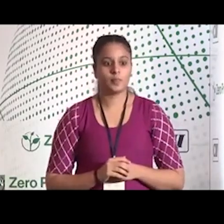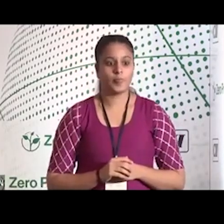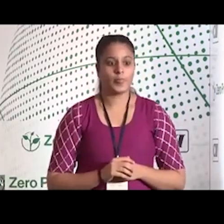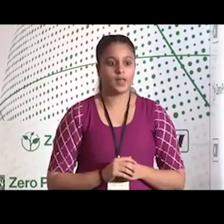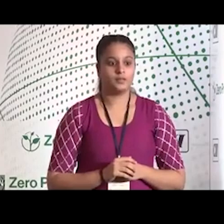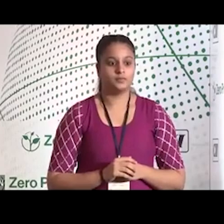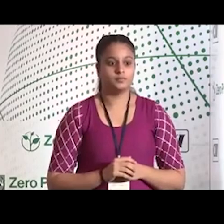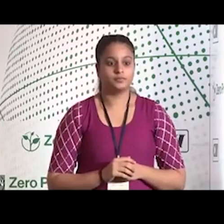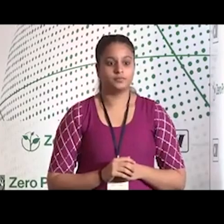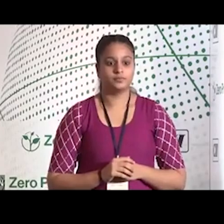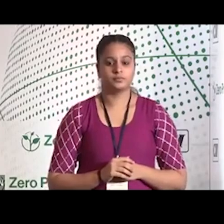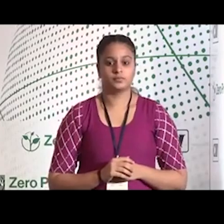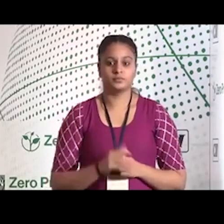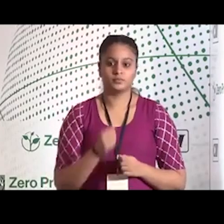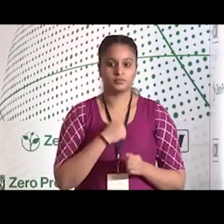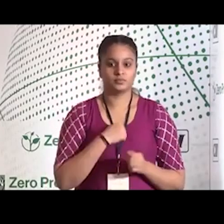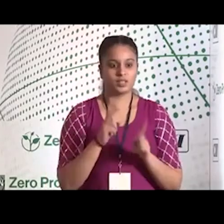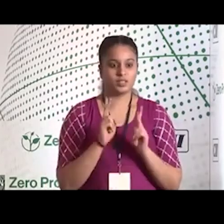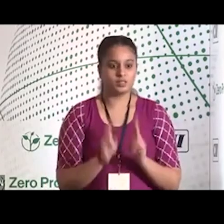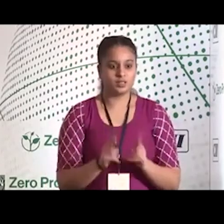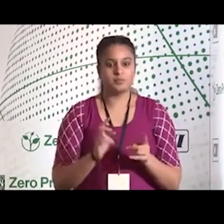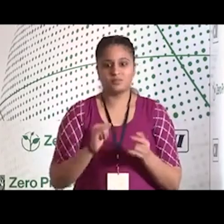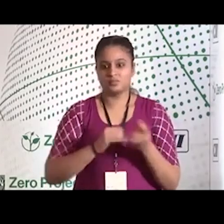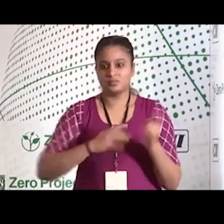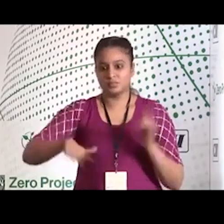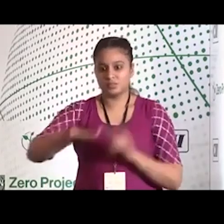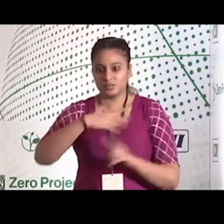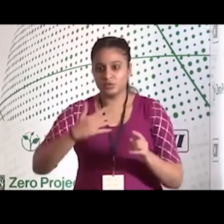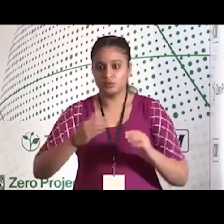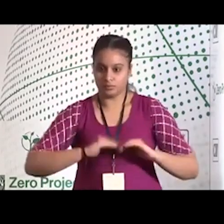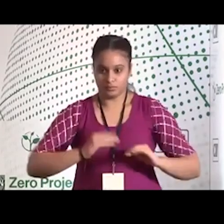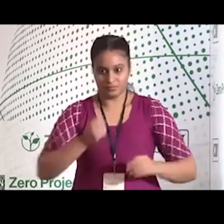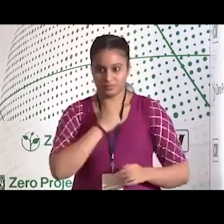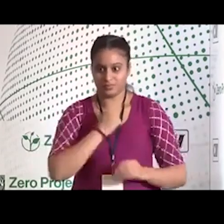to condemn Woody but I was back the magic labor mucosa